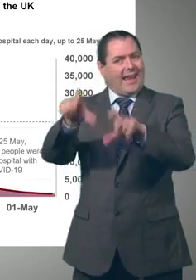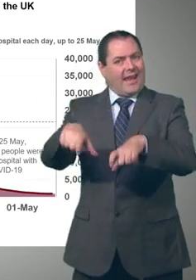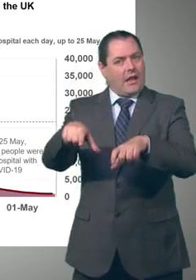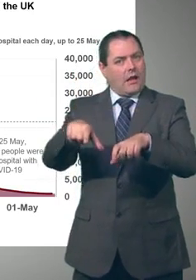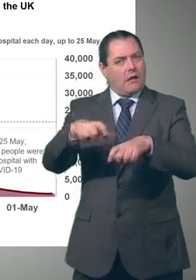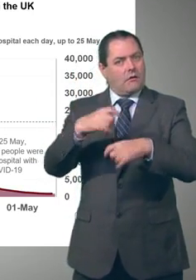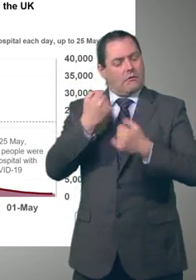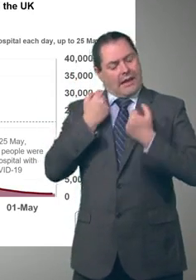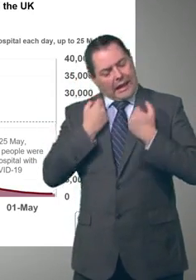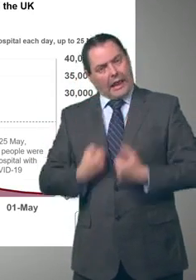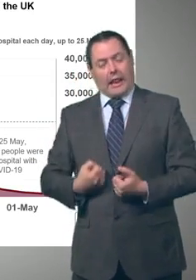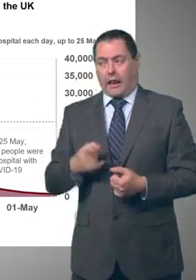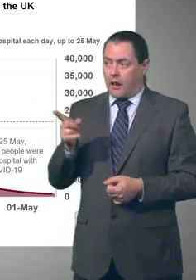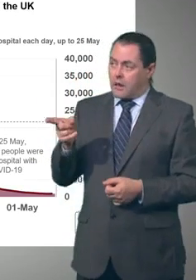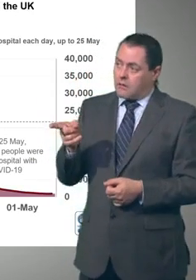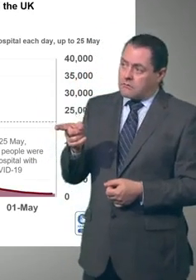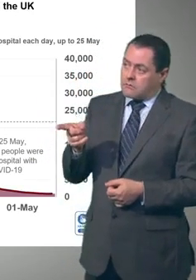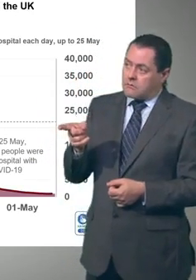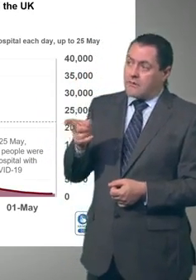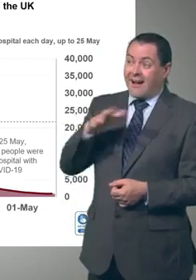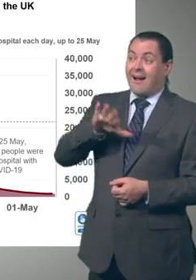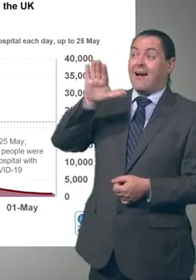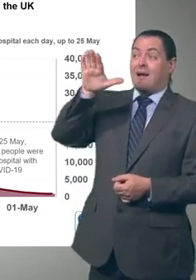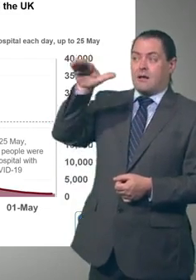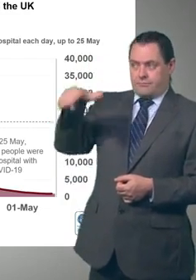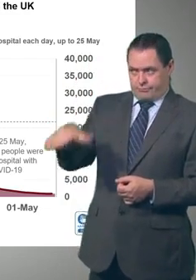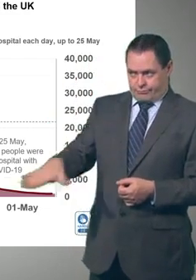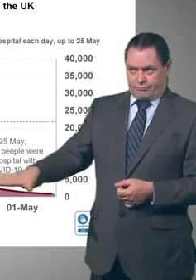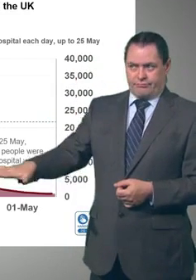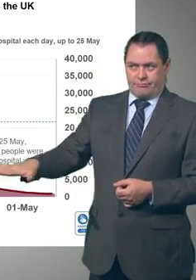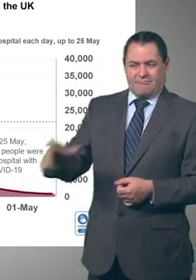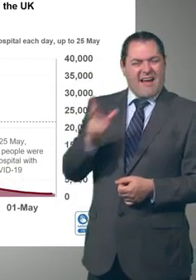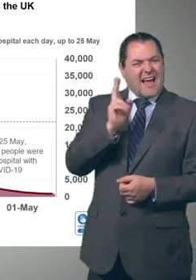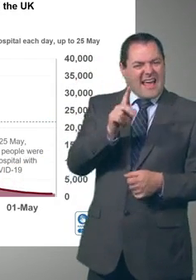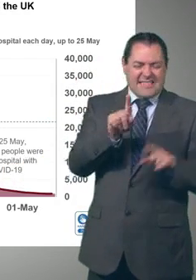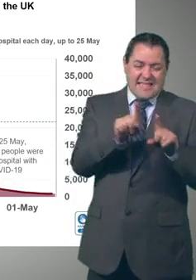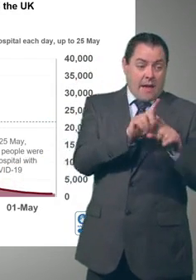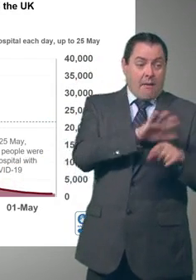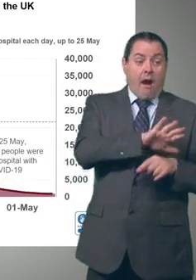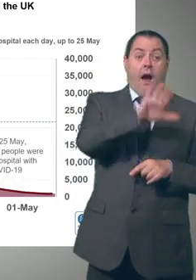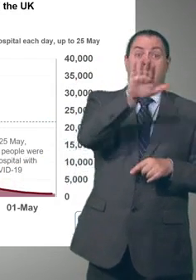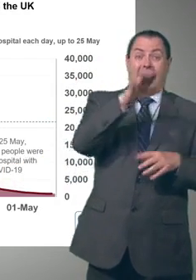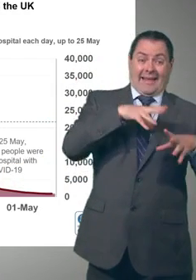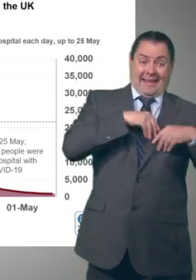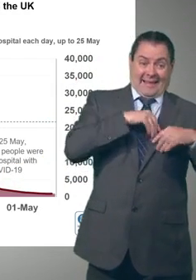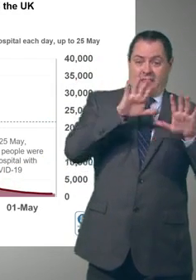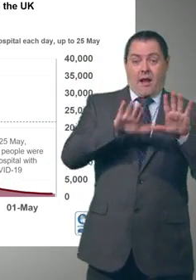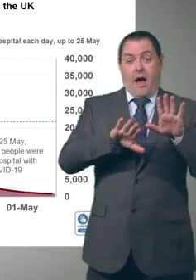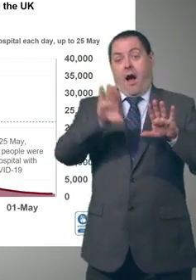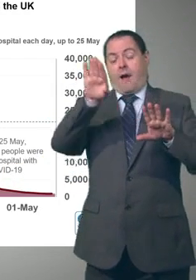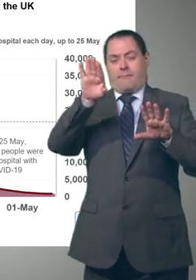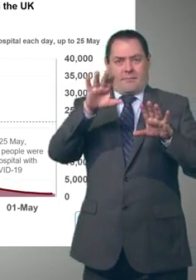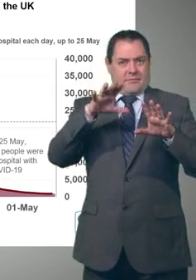illness and what we can see here is that the again the